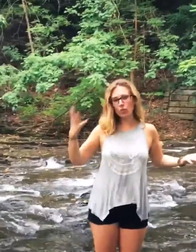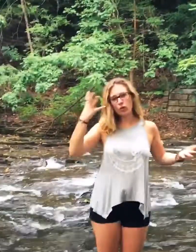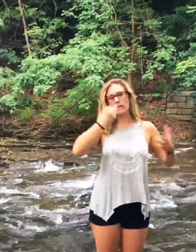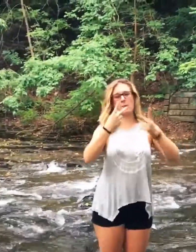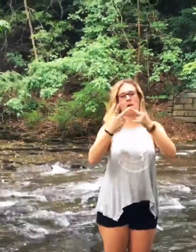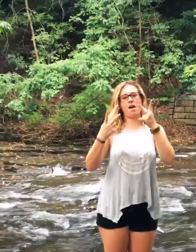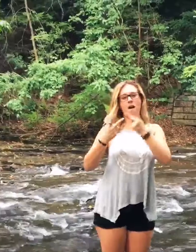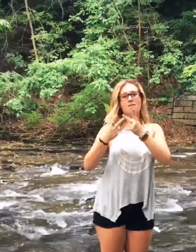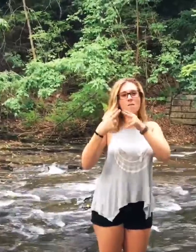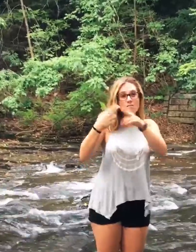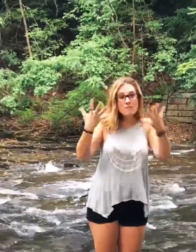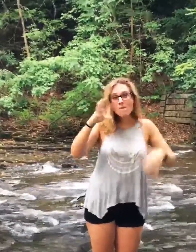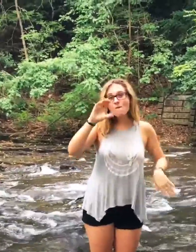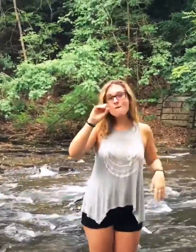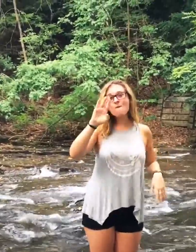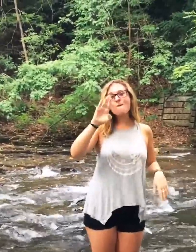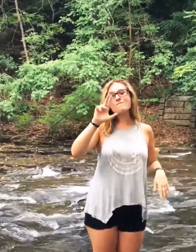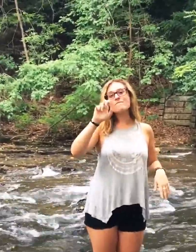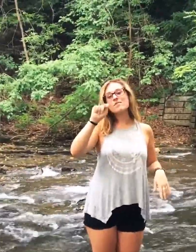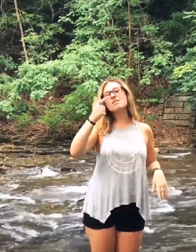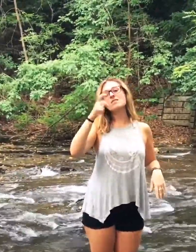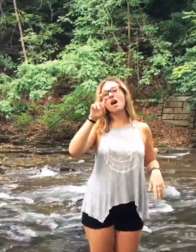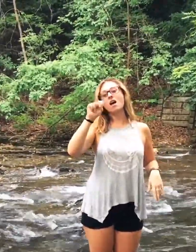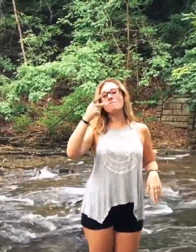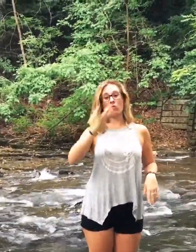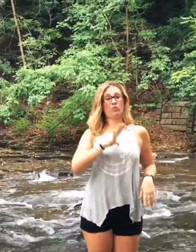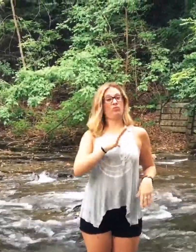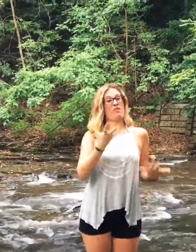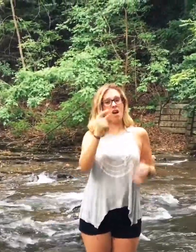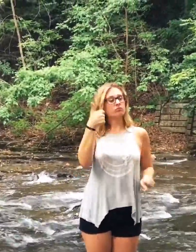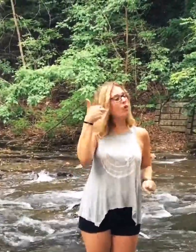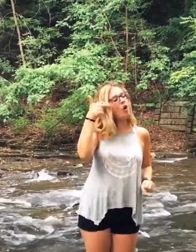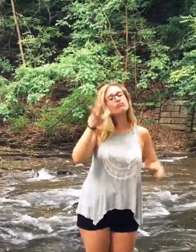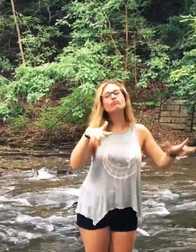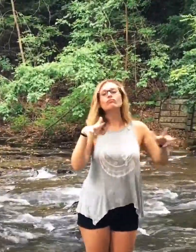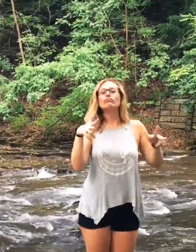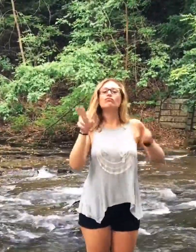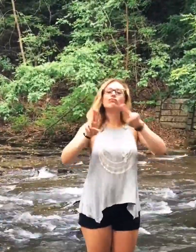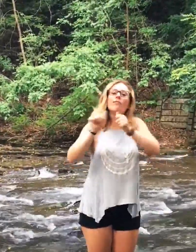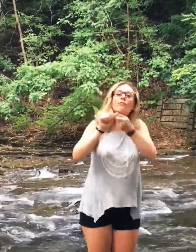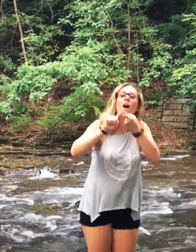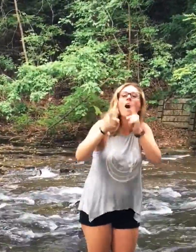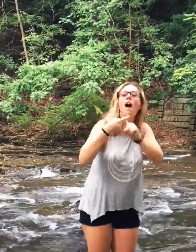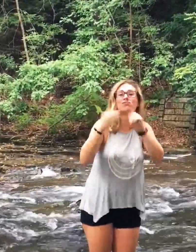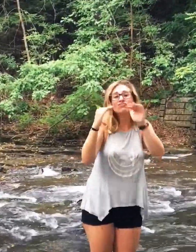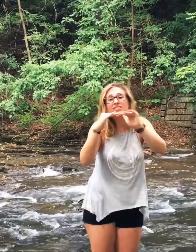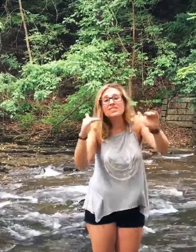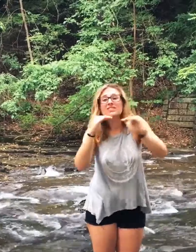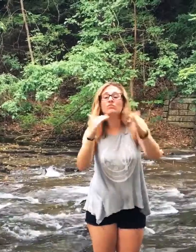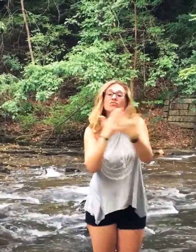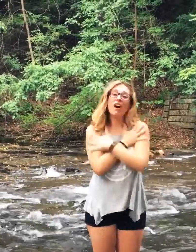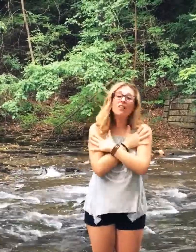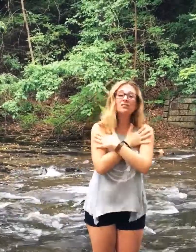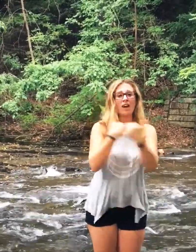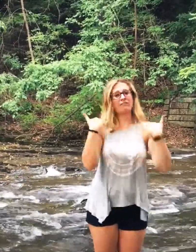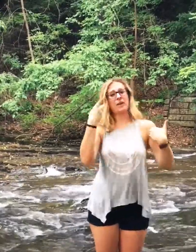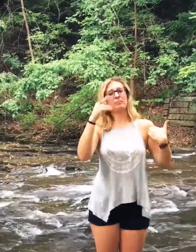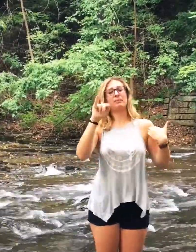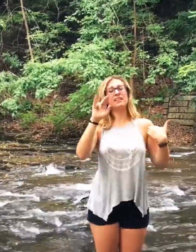There are game apps all over in this forest. Overwhelming.. There is a frogger game I will show you how to play!